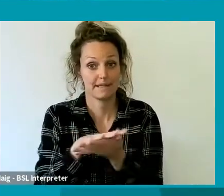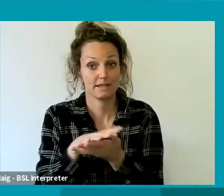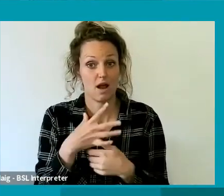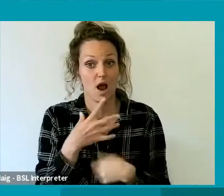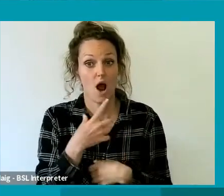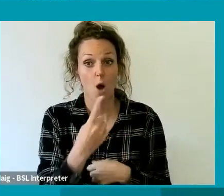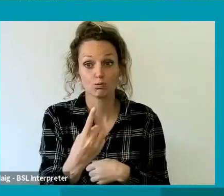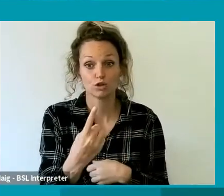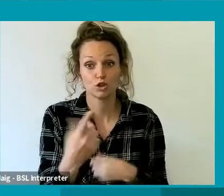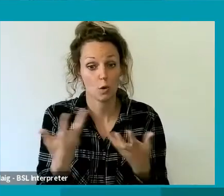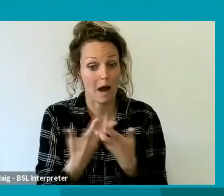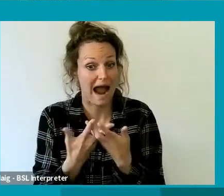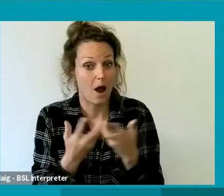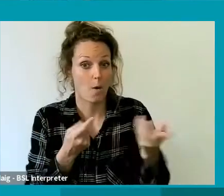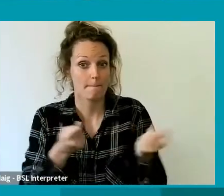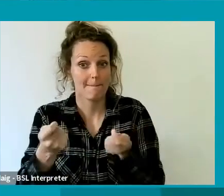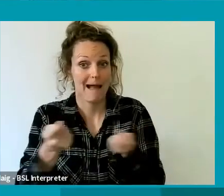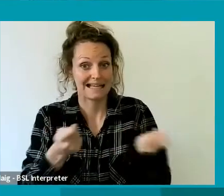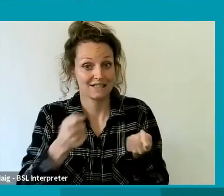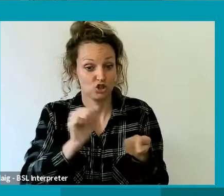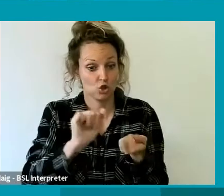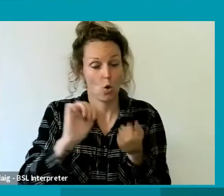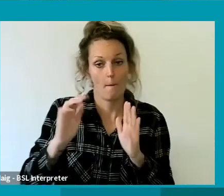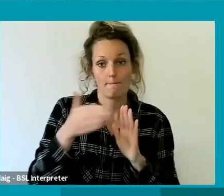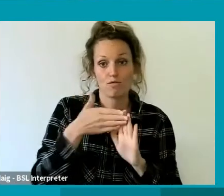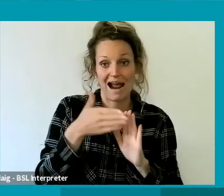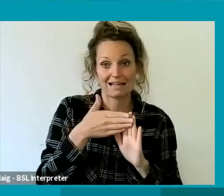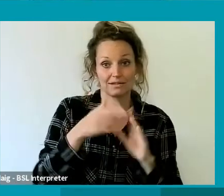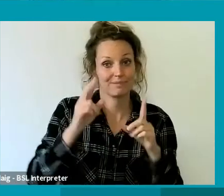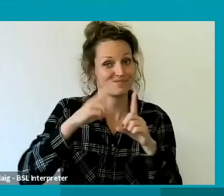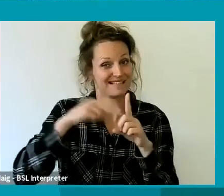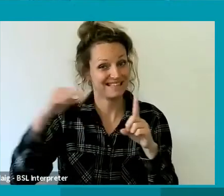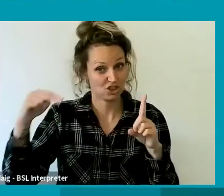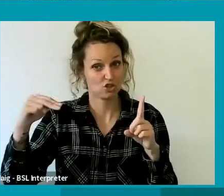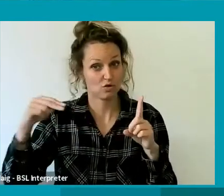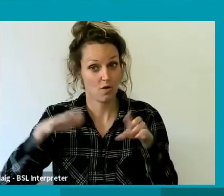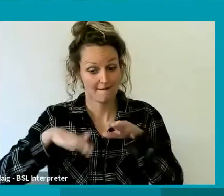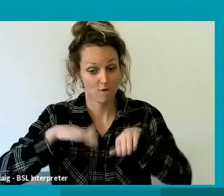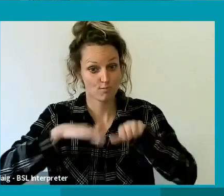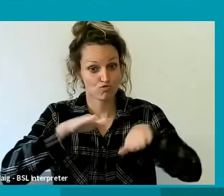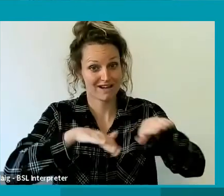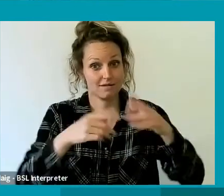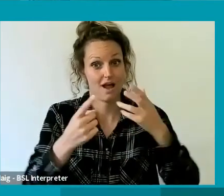You're leaving that digital footprint for others to see. And trust me, employers are out there